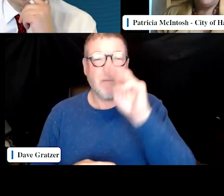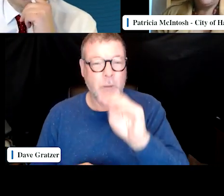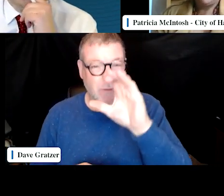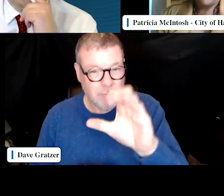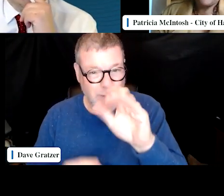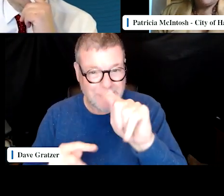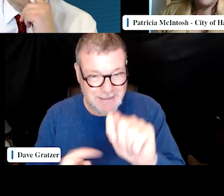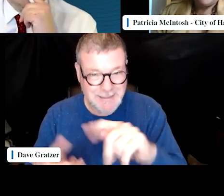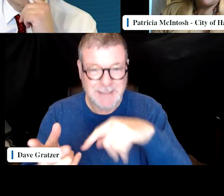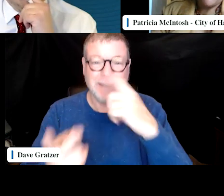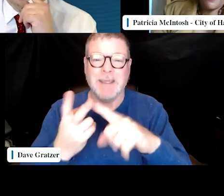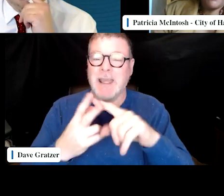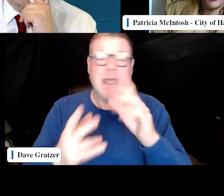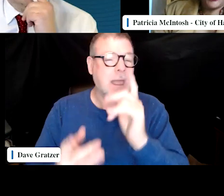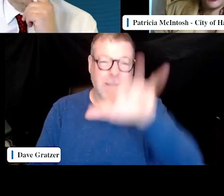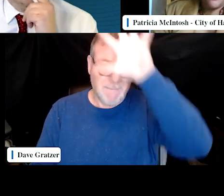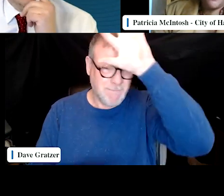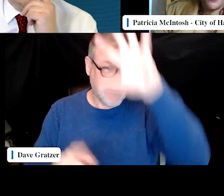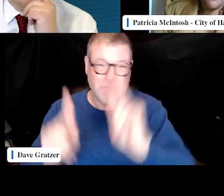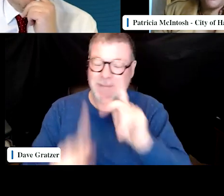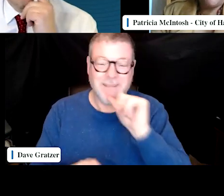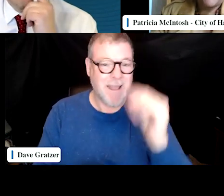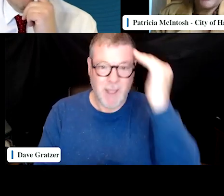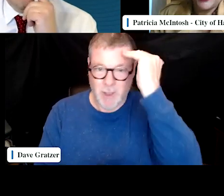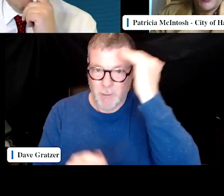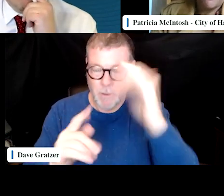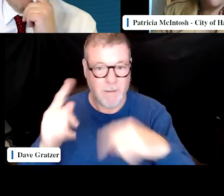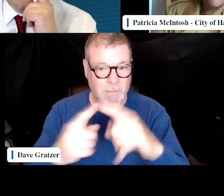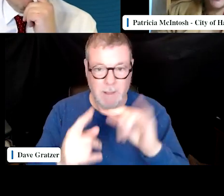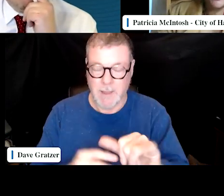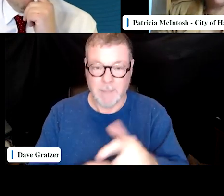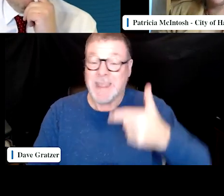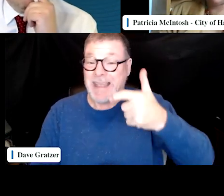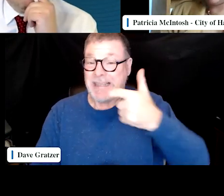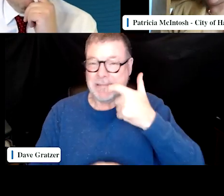even Fire wasn't even aware of that relationship. Dispatch didn't know how it worked,